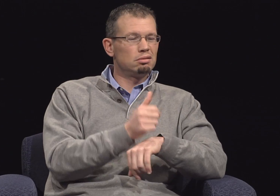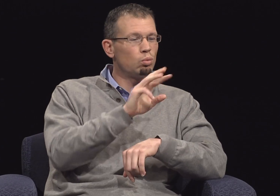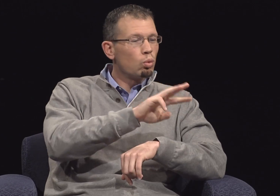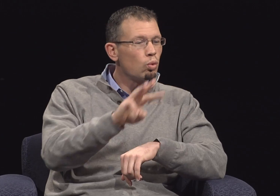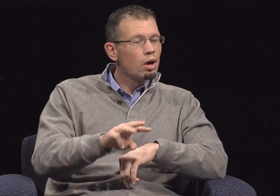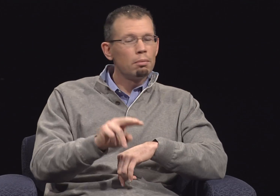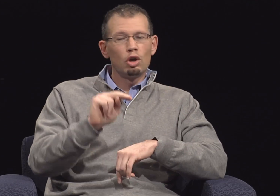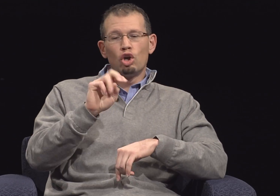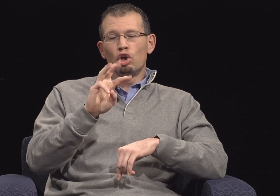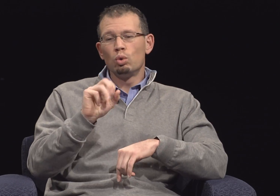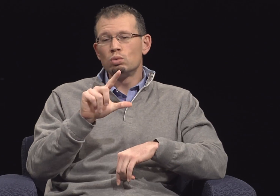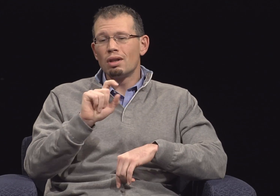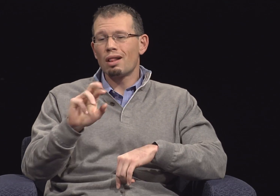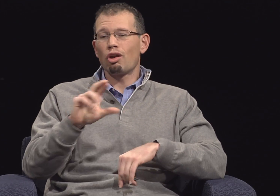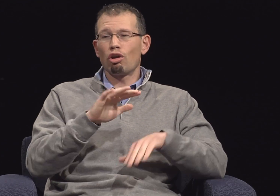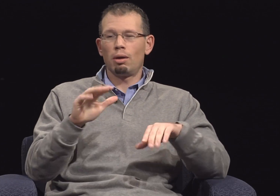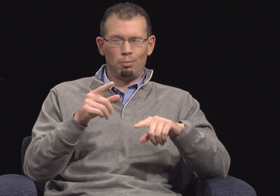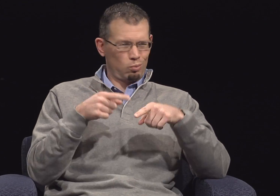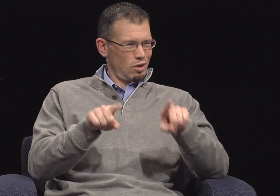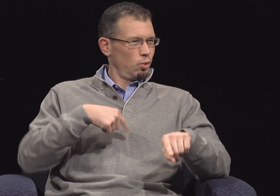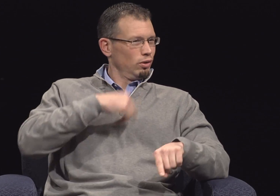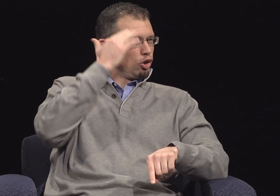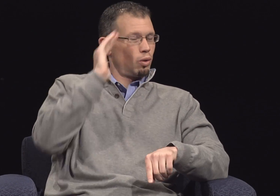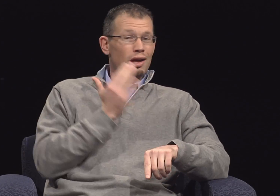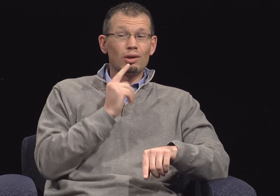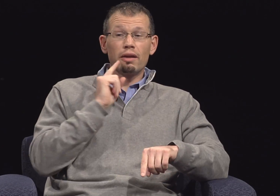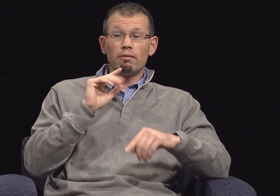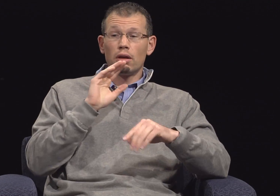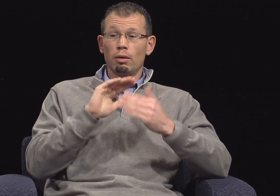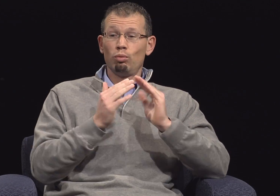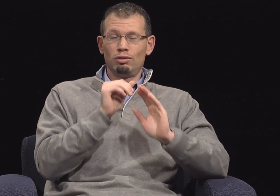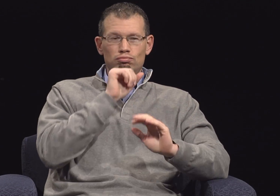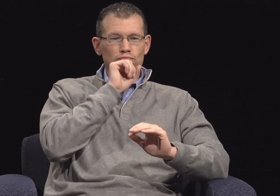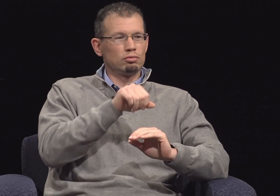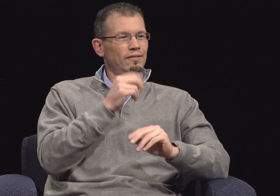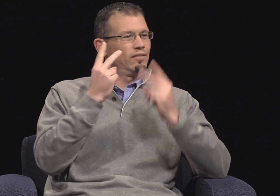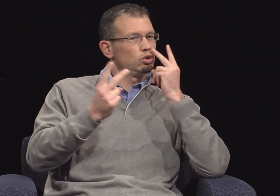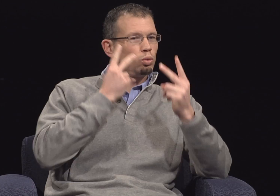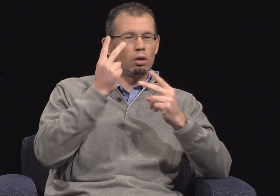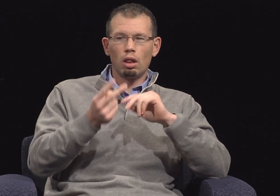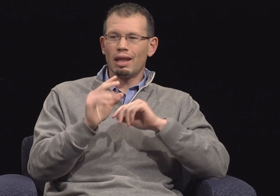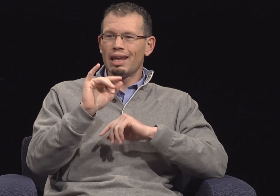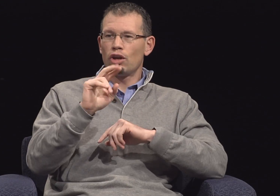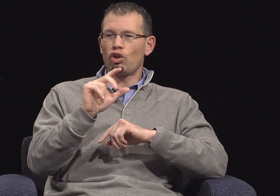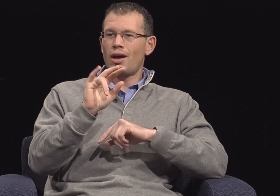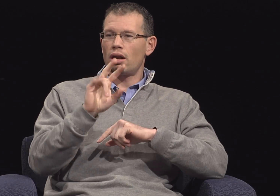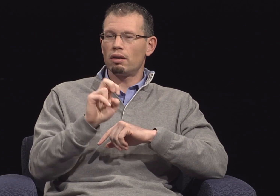newsletters and our website. We know the deaf community really loves visual, interactive modes of communication, like vlogs